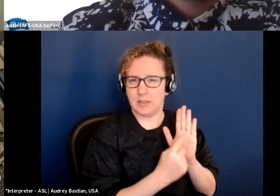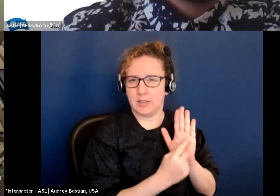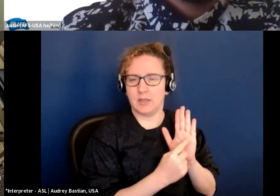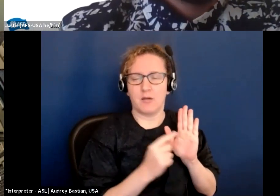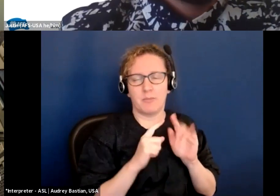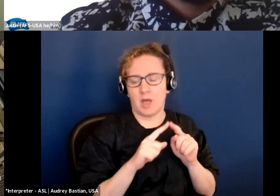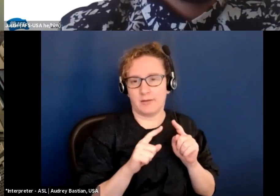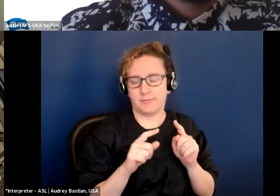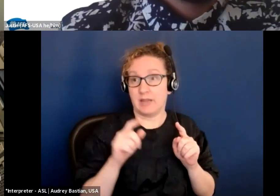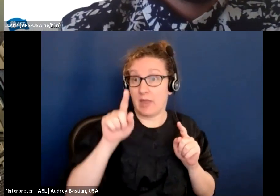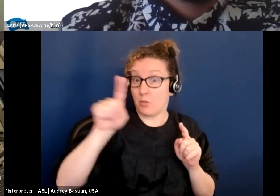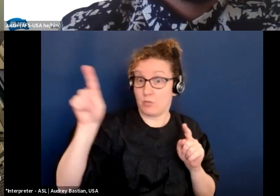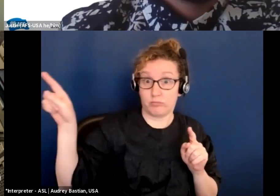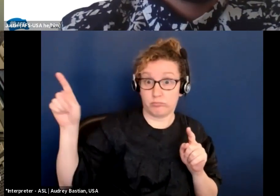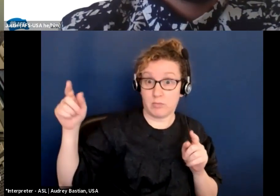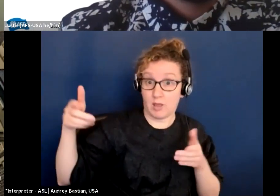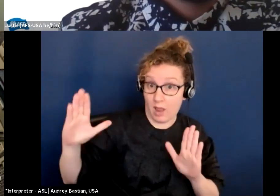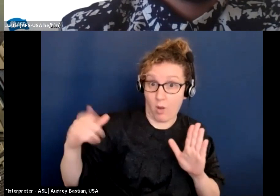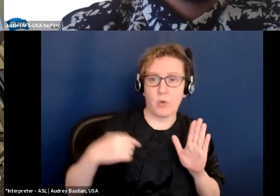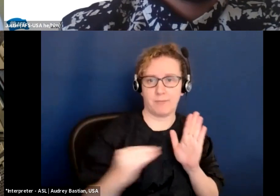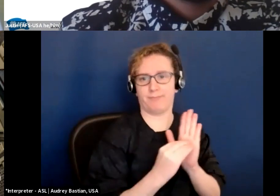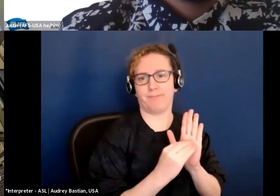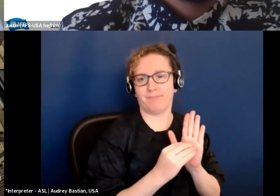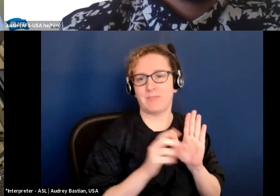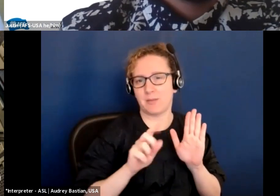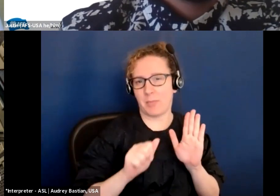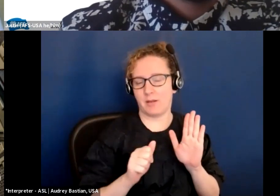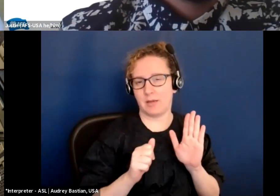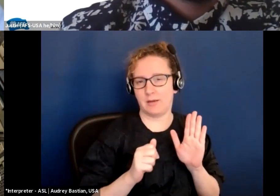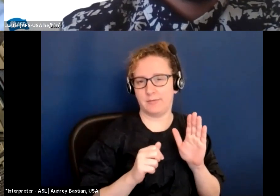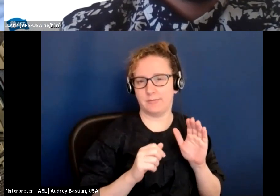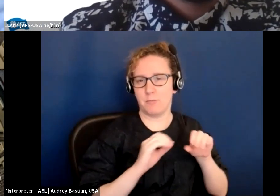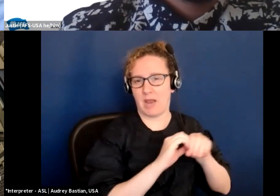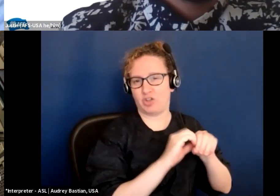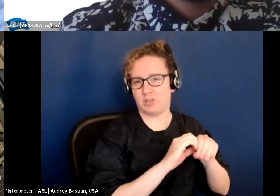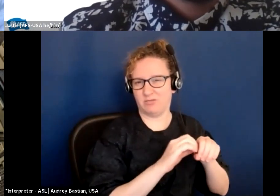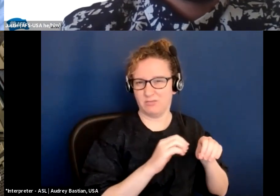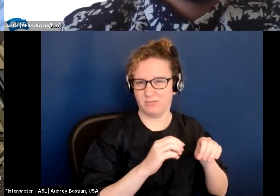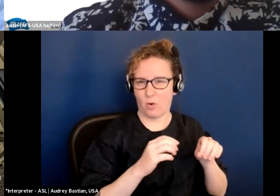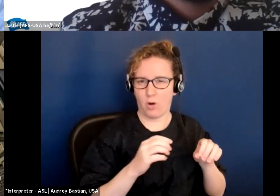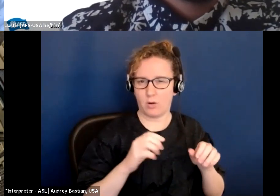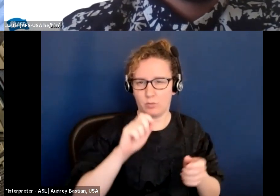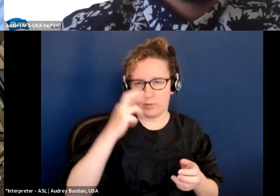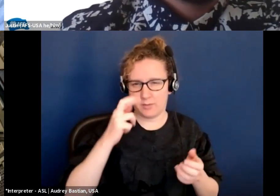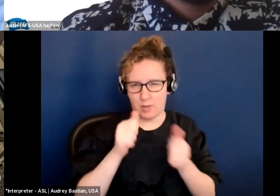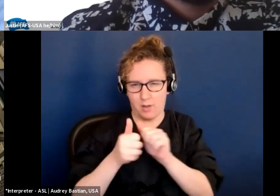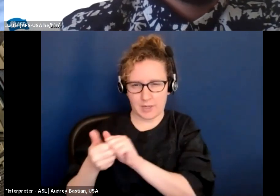Thanks. Justin, what are AFS strategies around accessibility